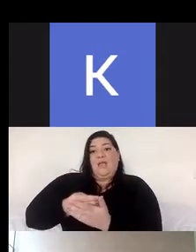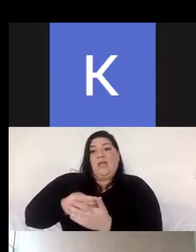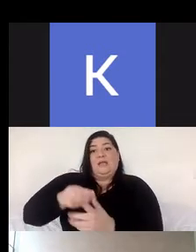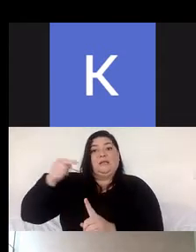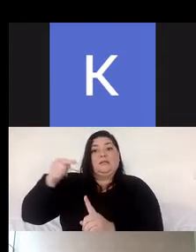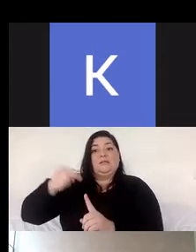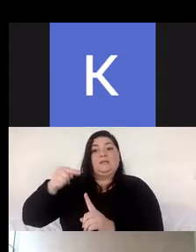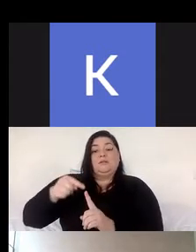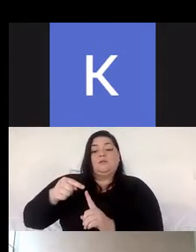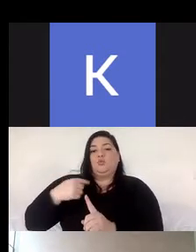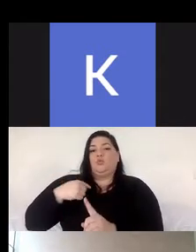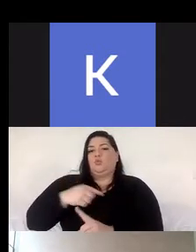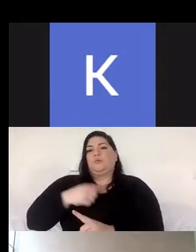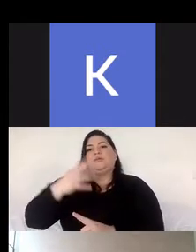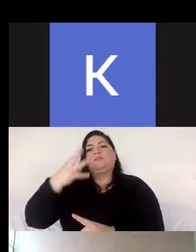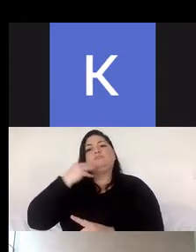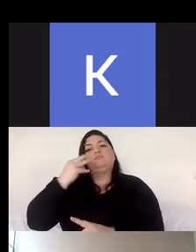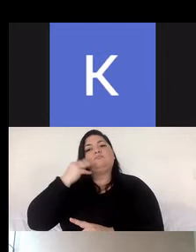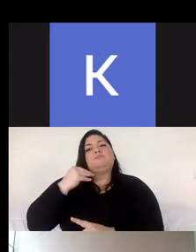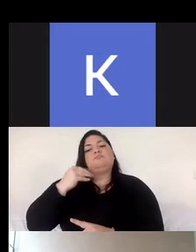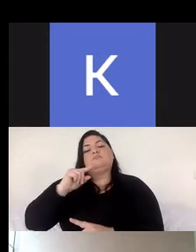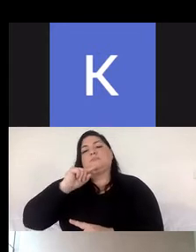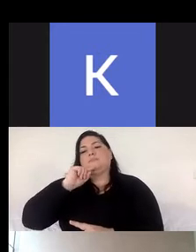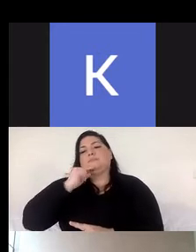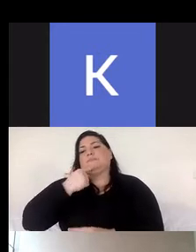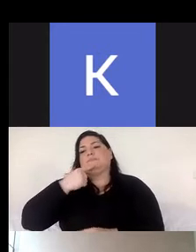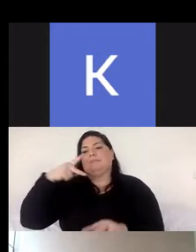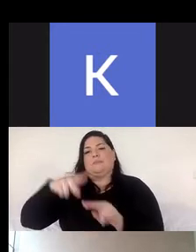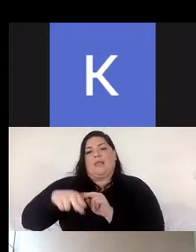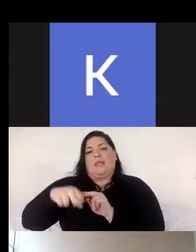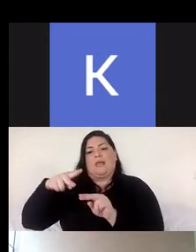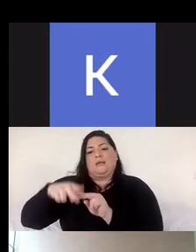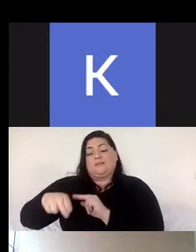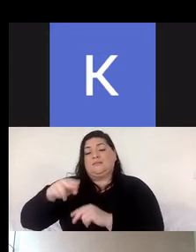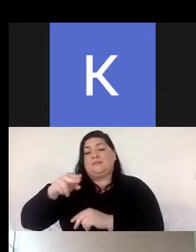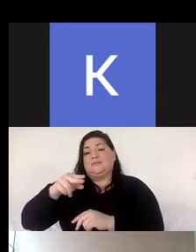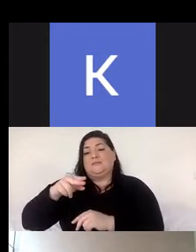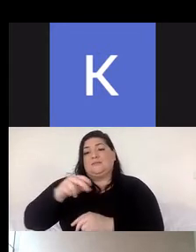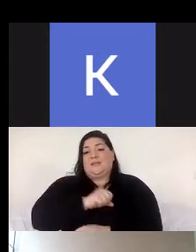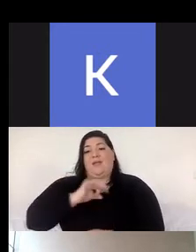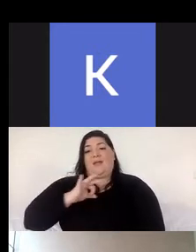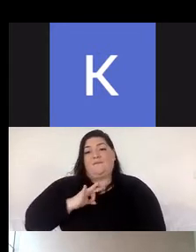we had experienced some significant cuts, including to staff.